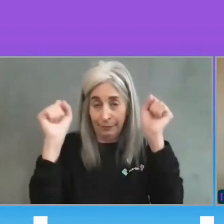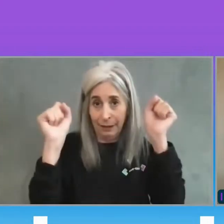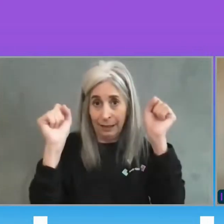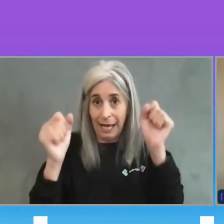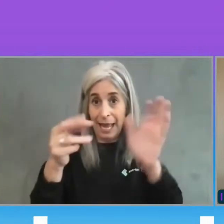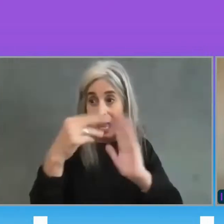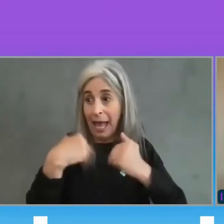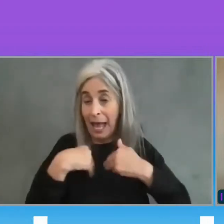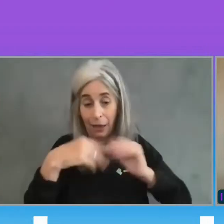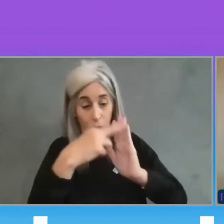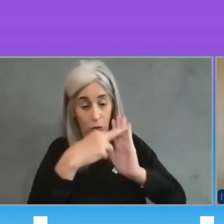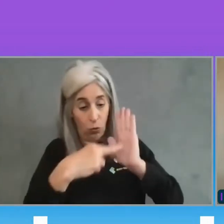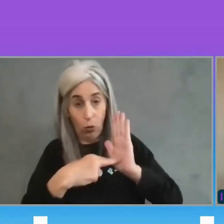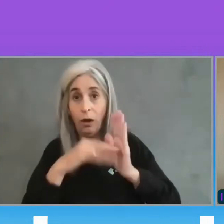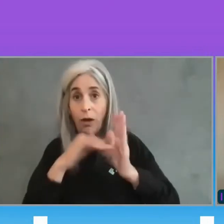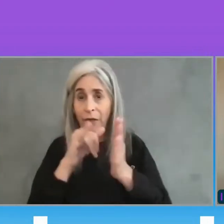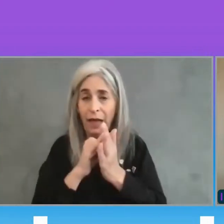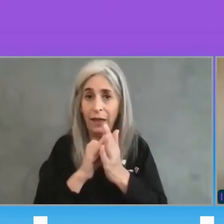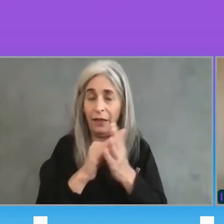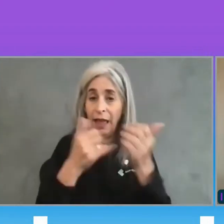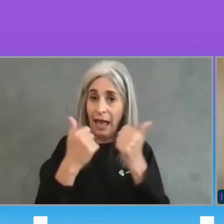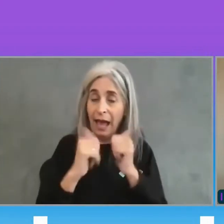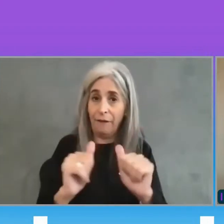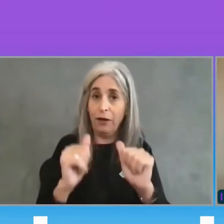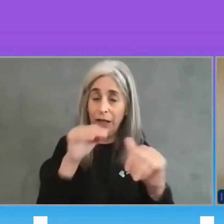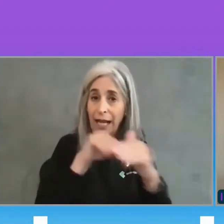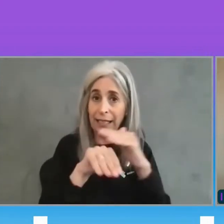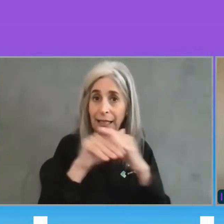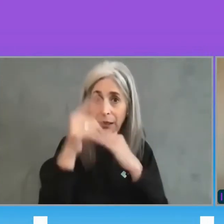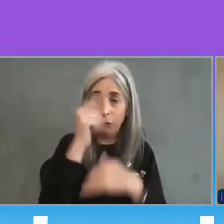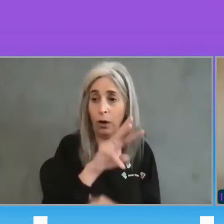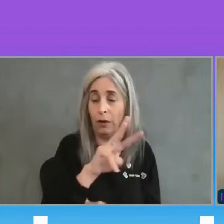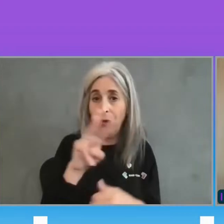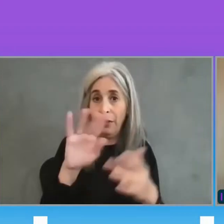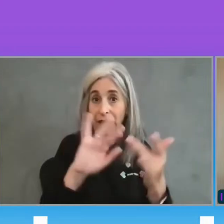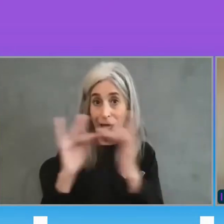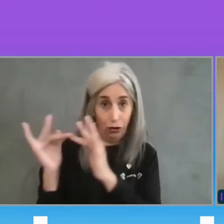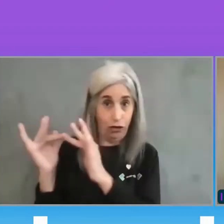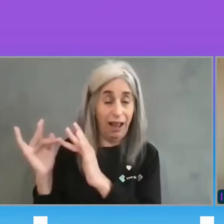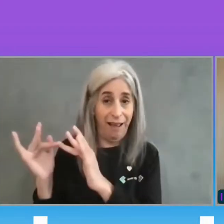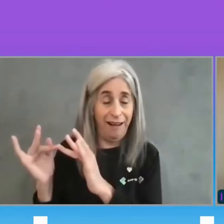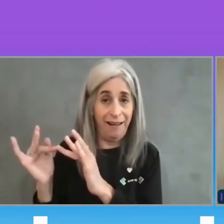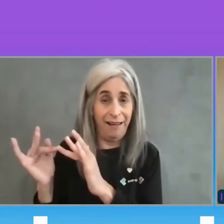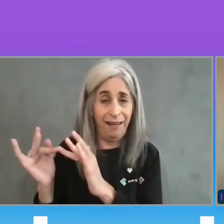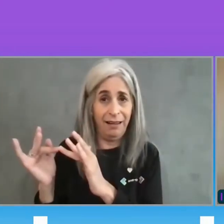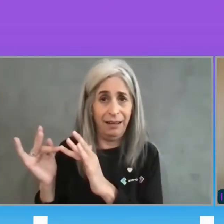issue the rule on the this whole effort of access to the